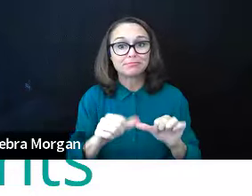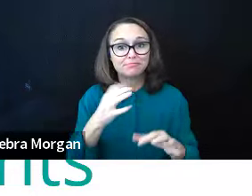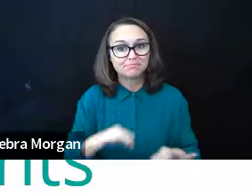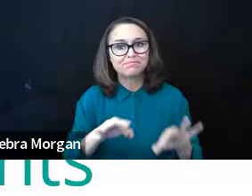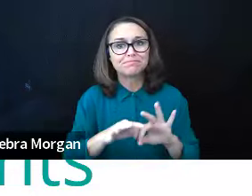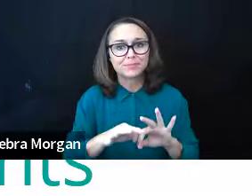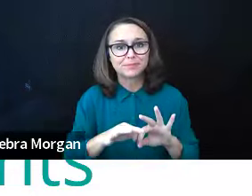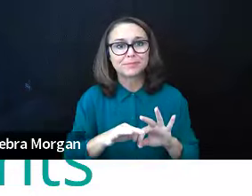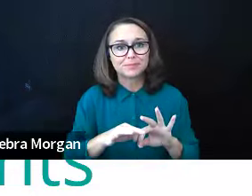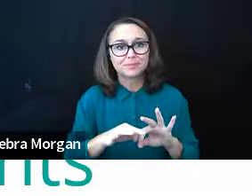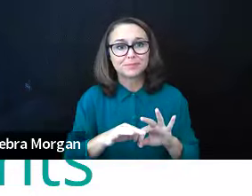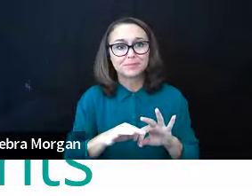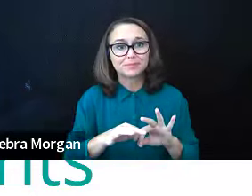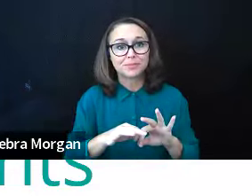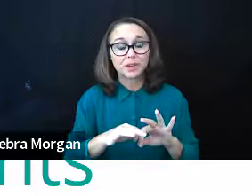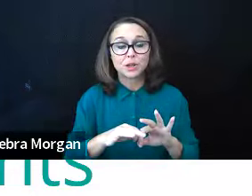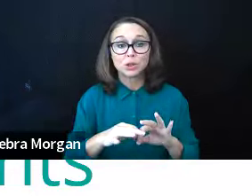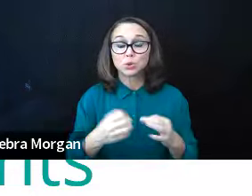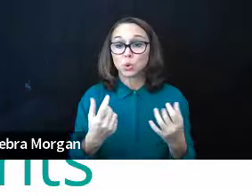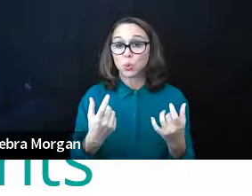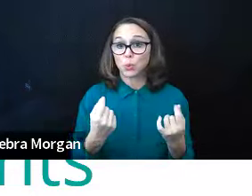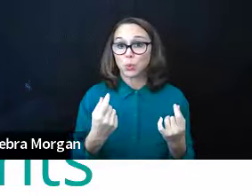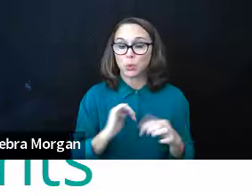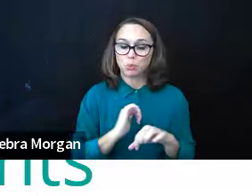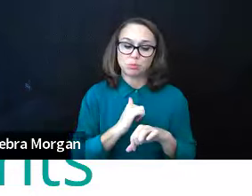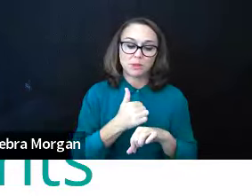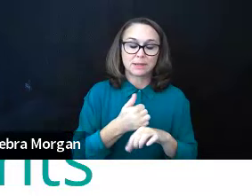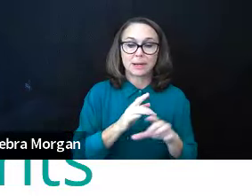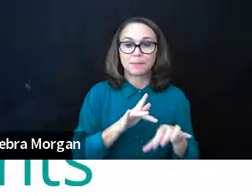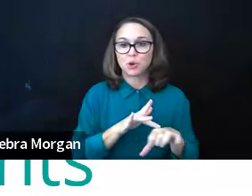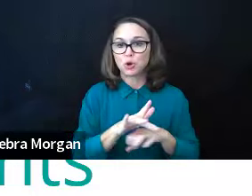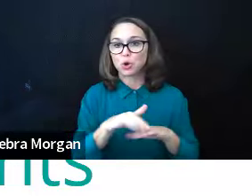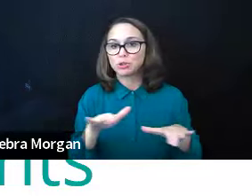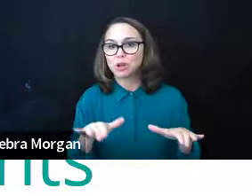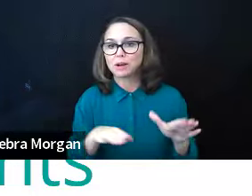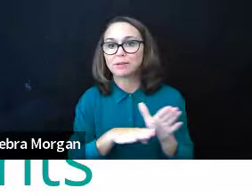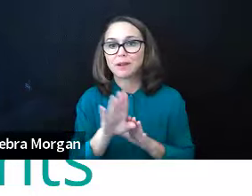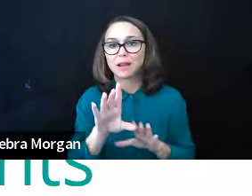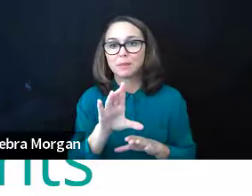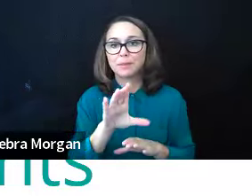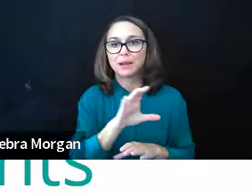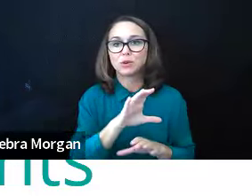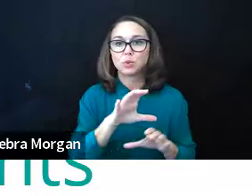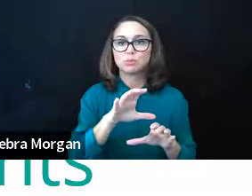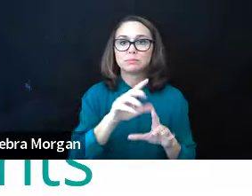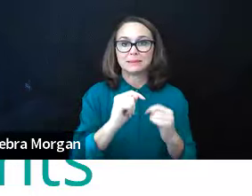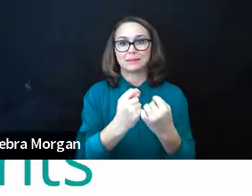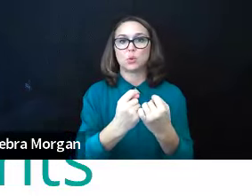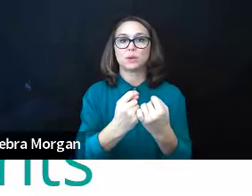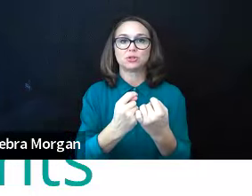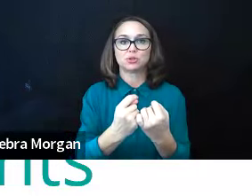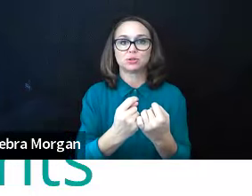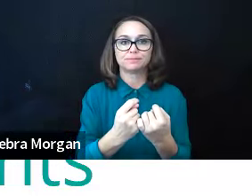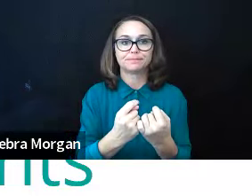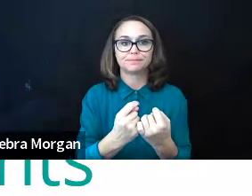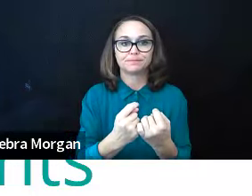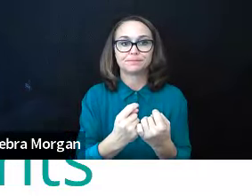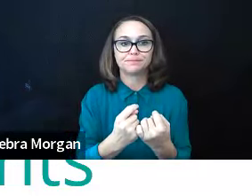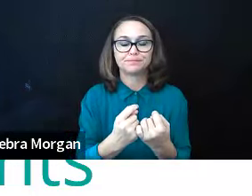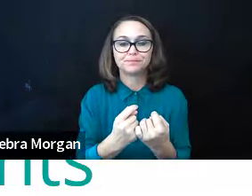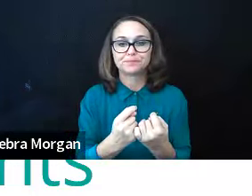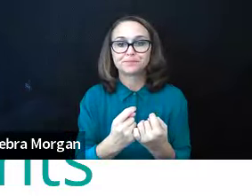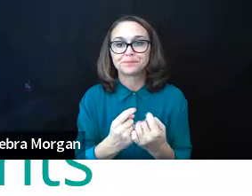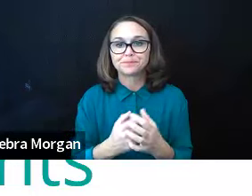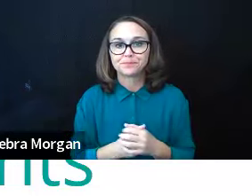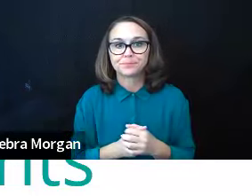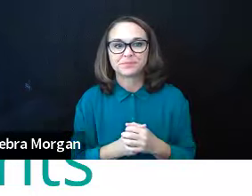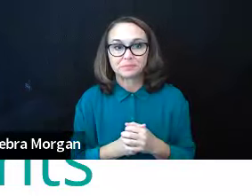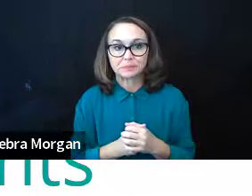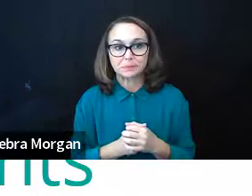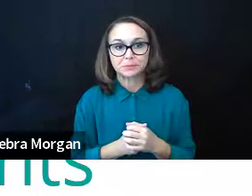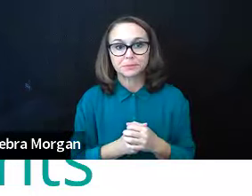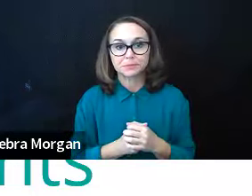we established our Early Childhood Development coalition. That was our advisory board,